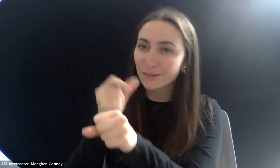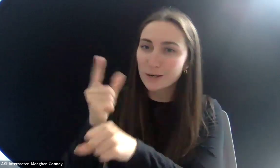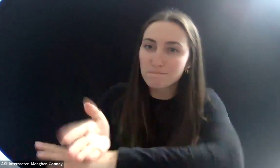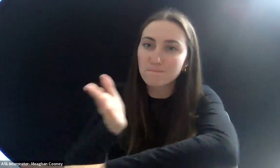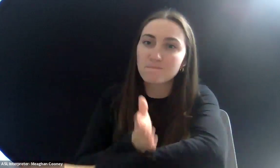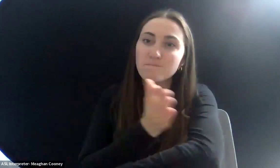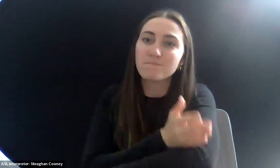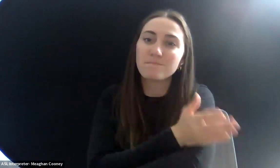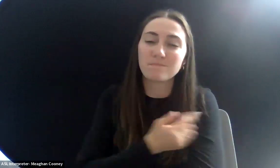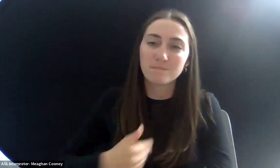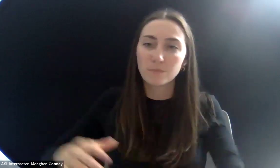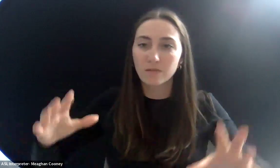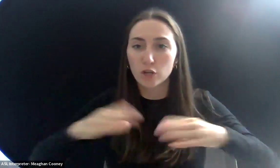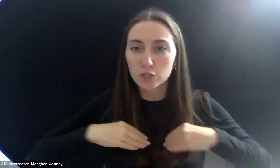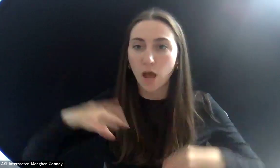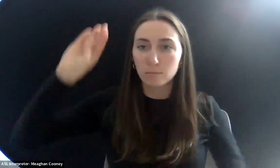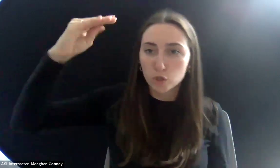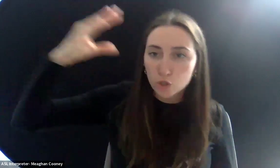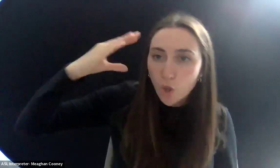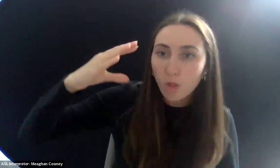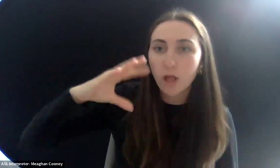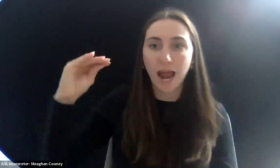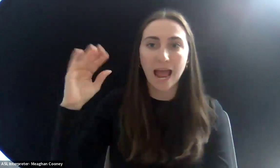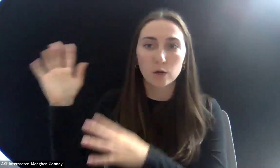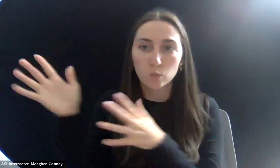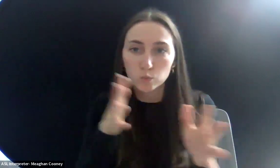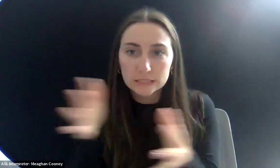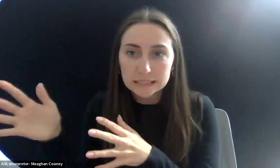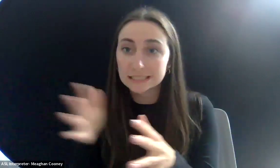adoption of solar and offshore wind and that's accelerating.